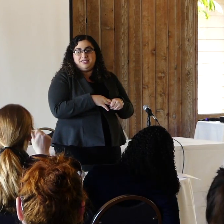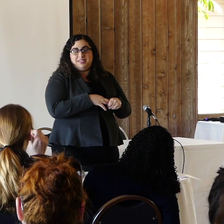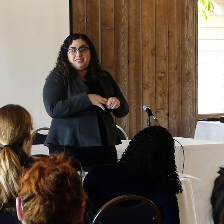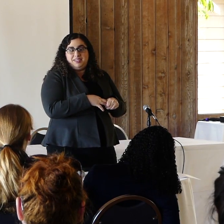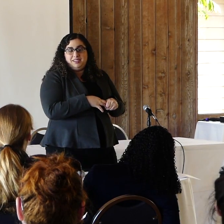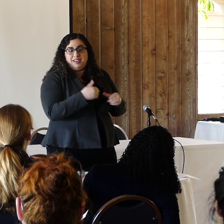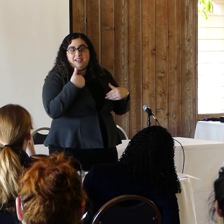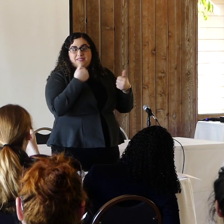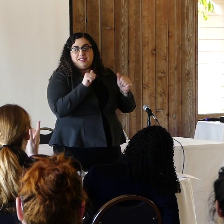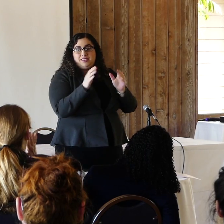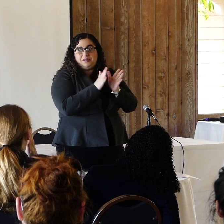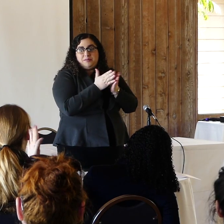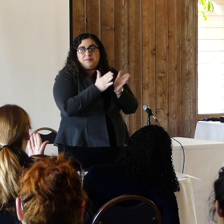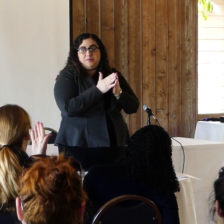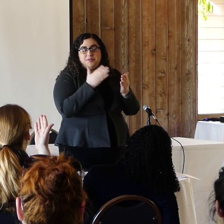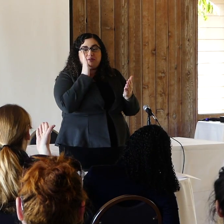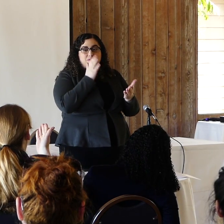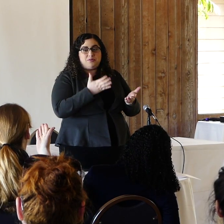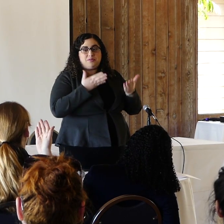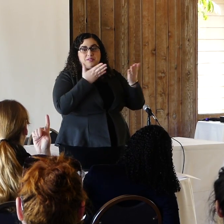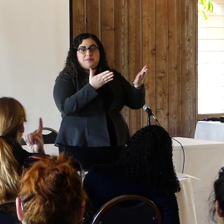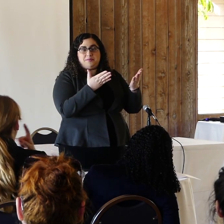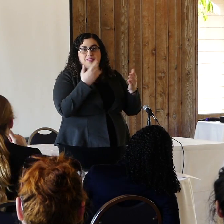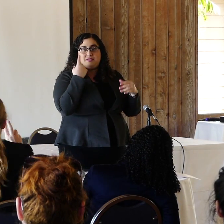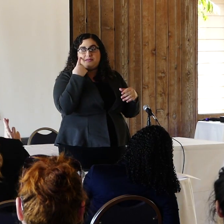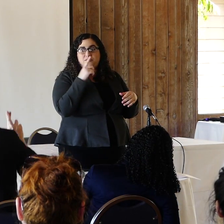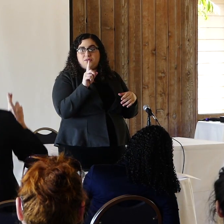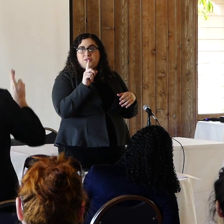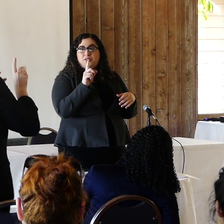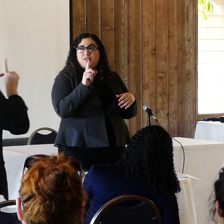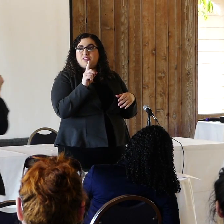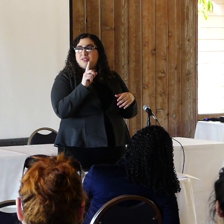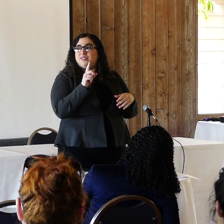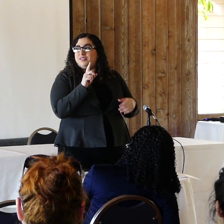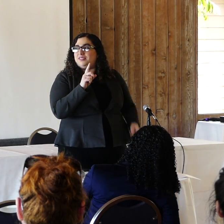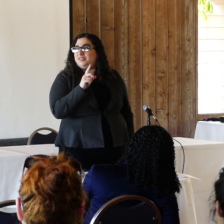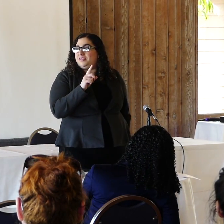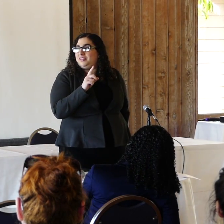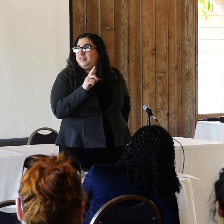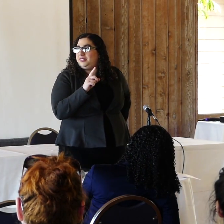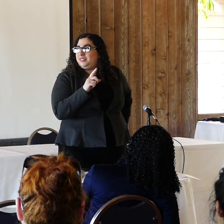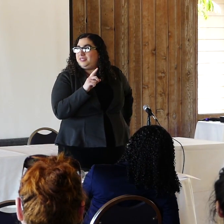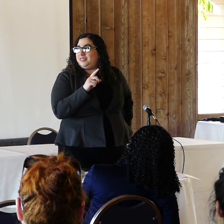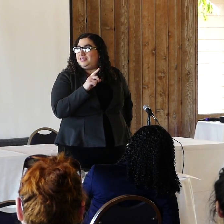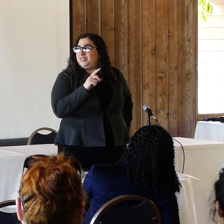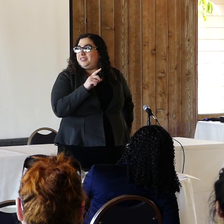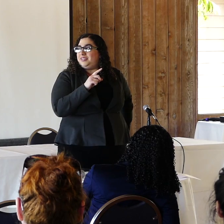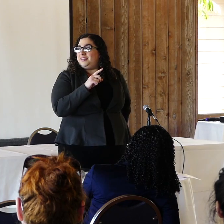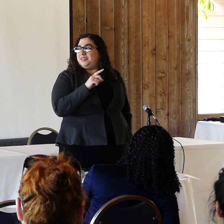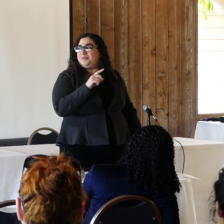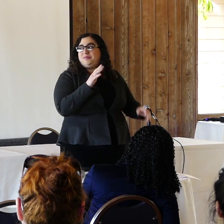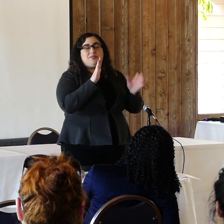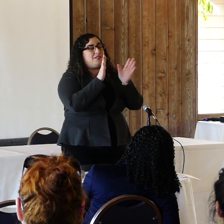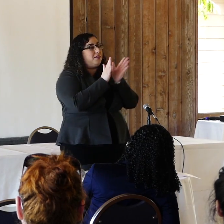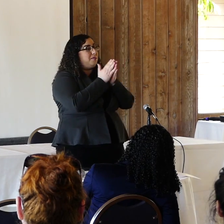Are there any books that you recommend for helping refugee deaf people?